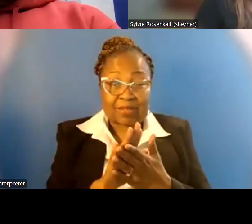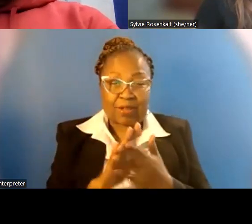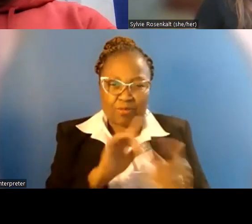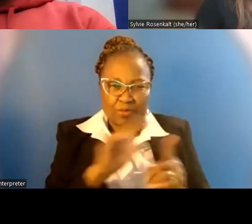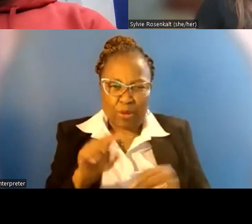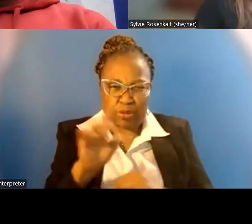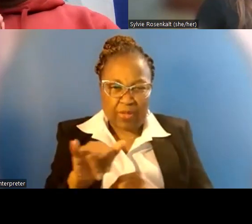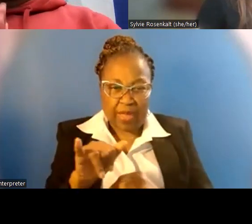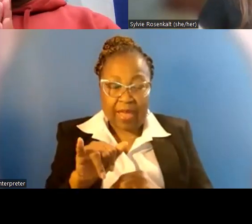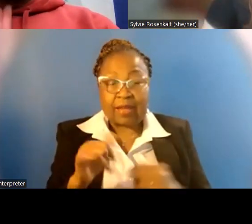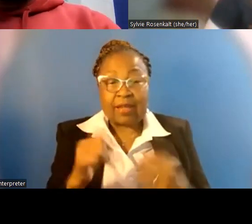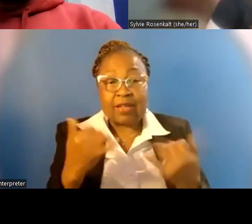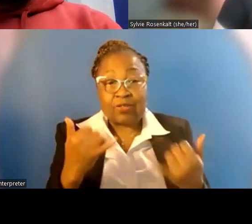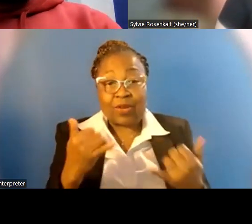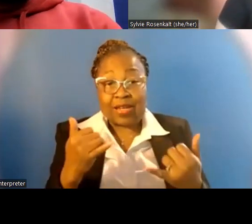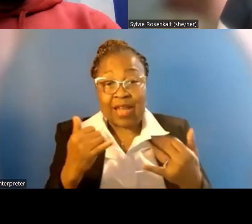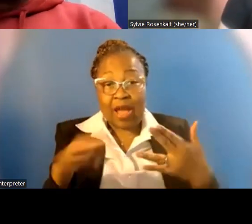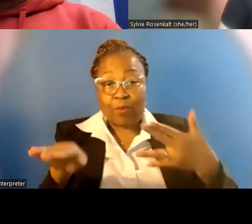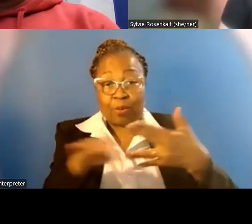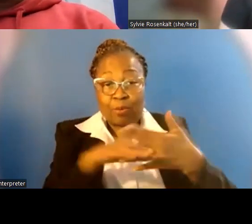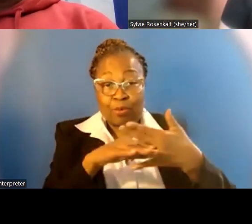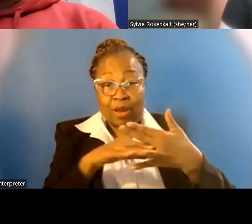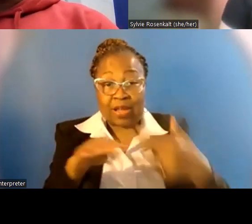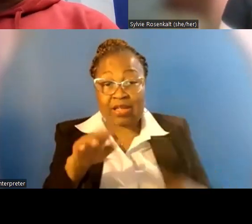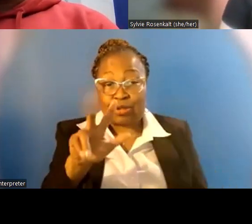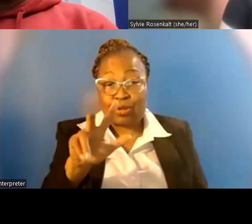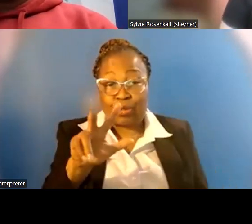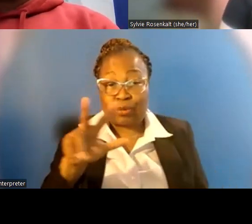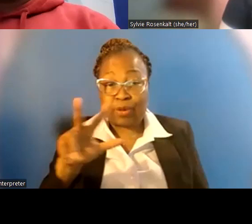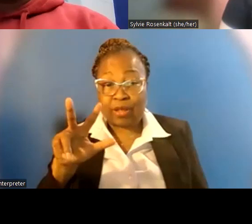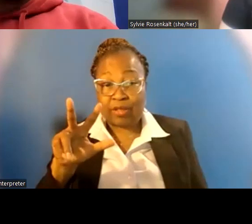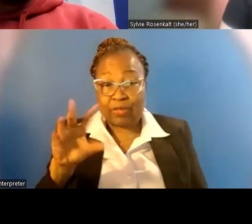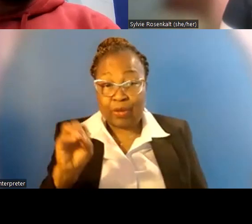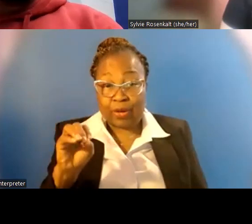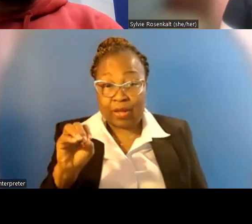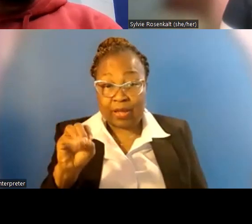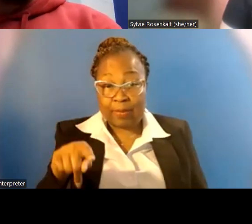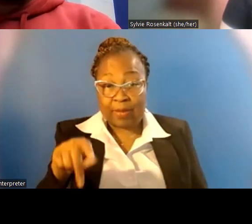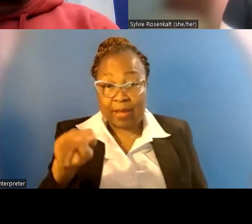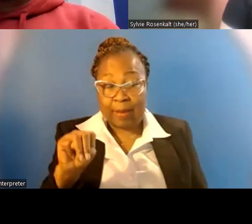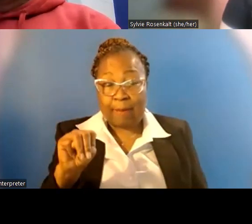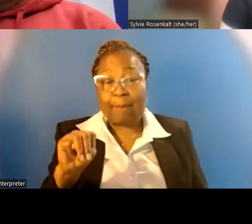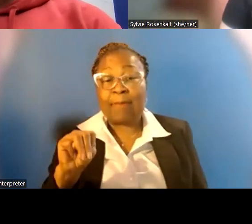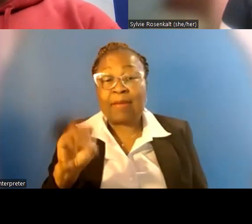we'll be taking a break until 3:30 pm Central, which is about 30 minutes from now,